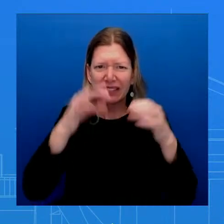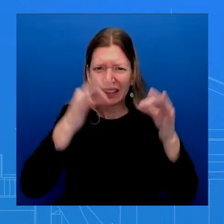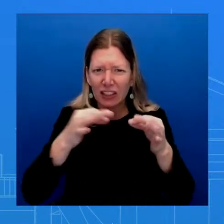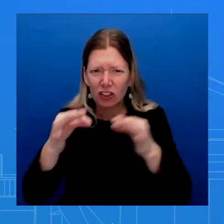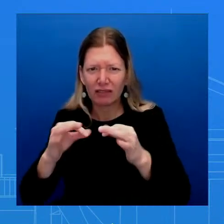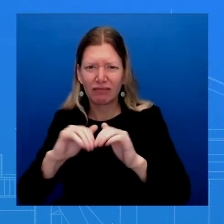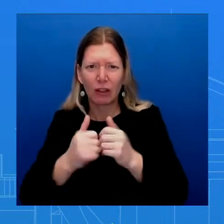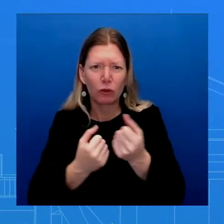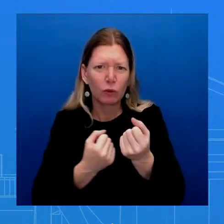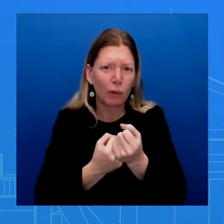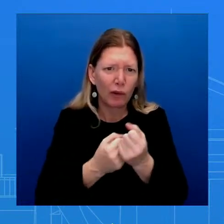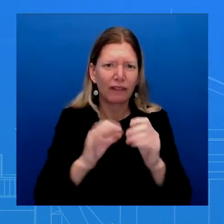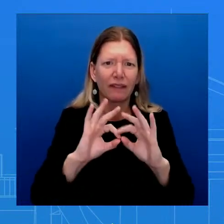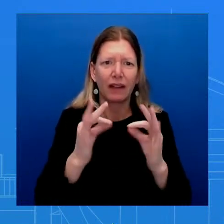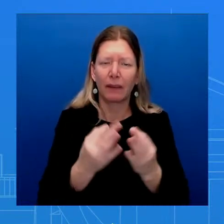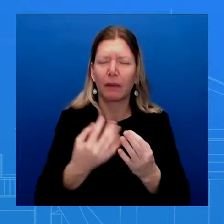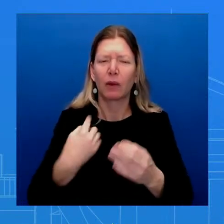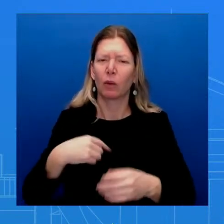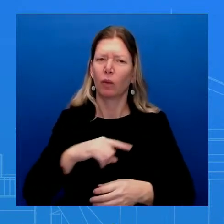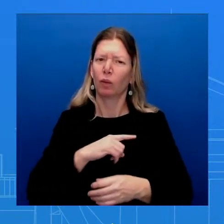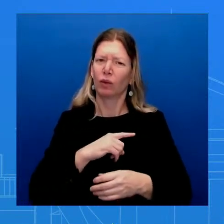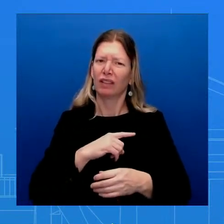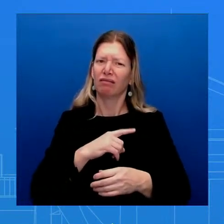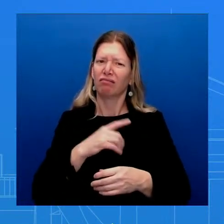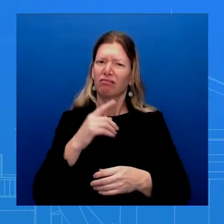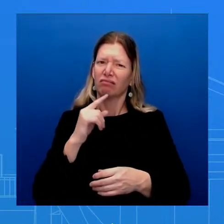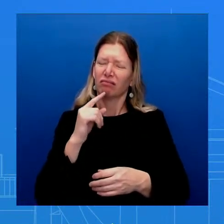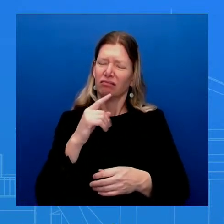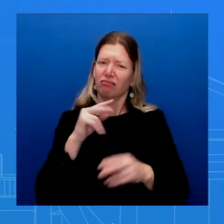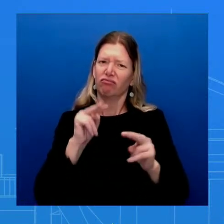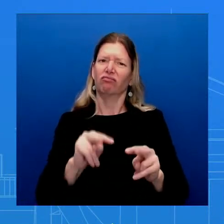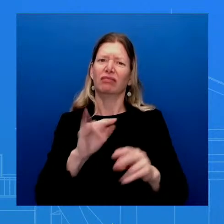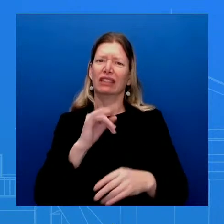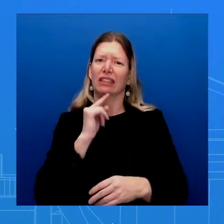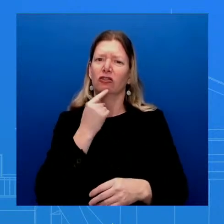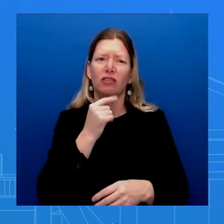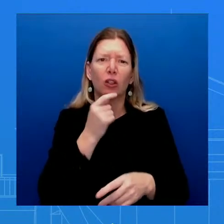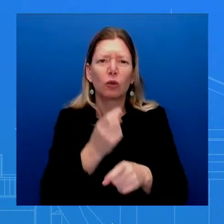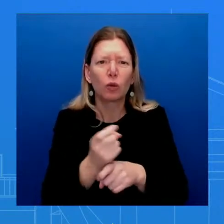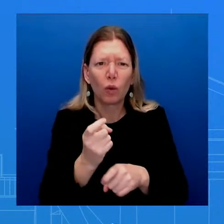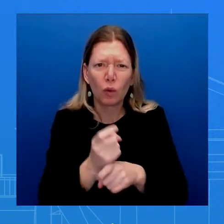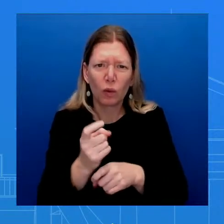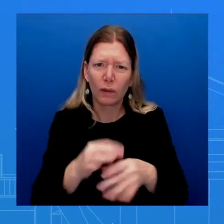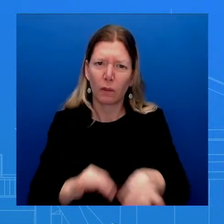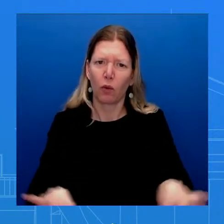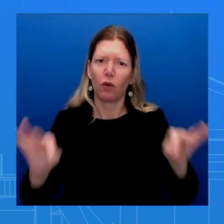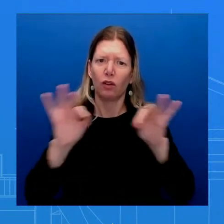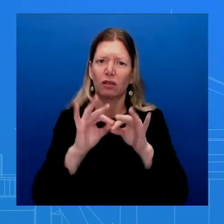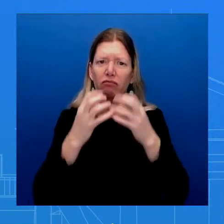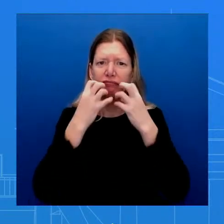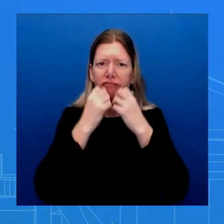It is important to us. This is a President who talks about it in a very personal way when he talks about what -- what families have to go through --